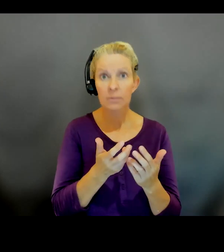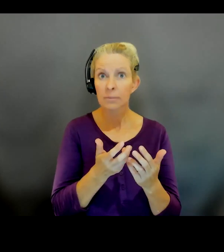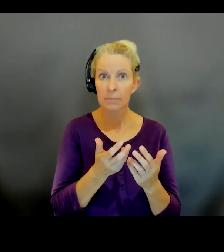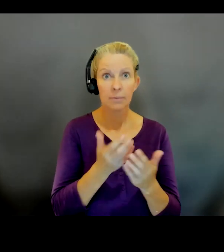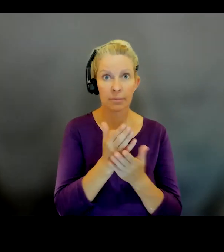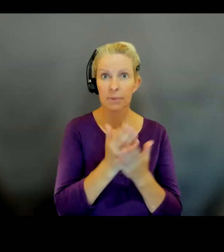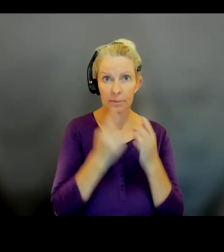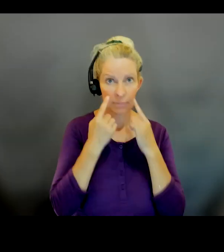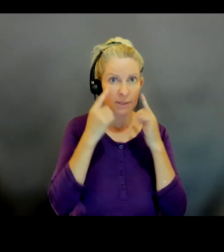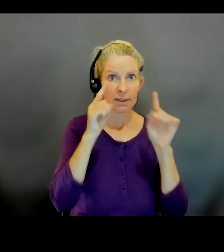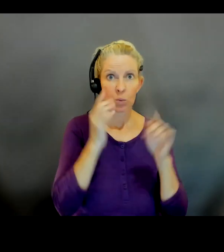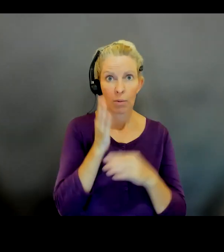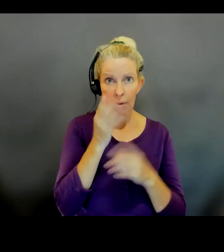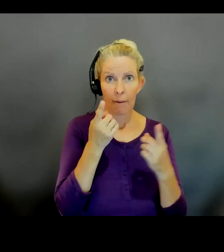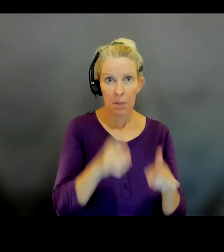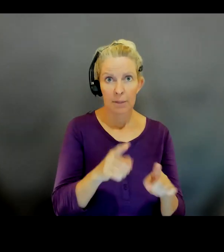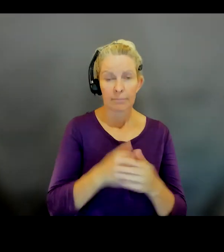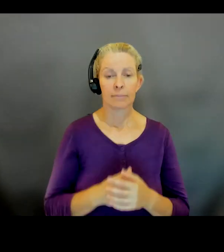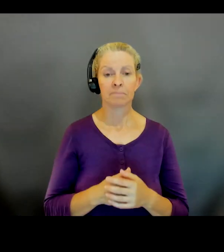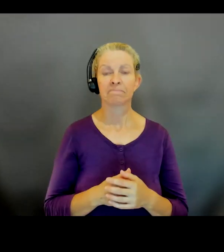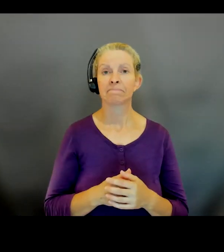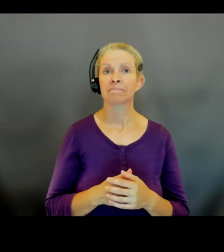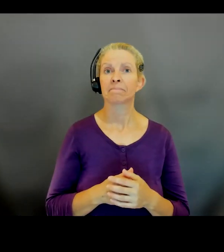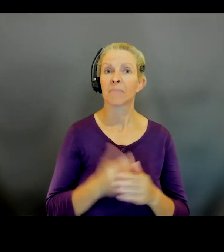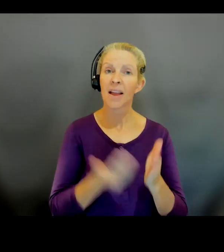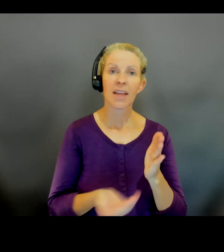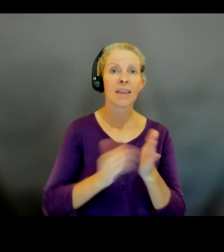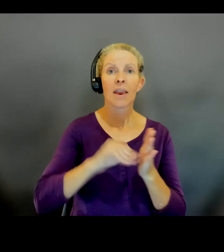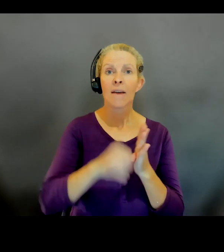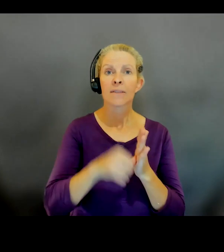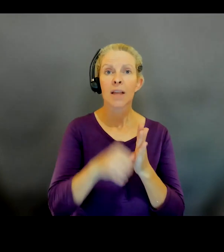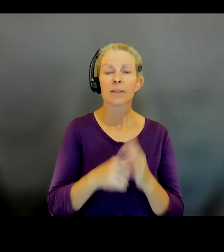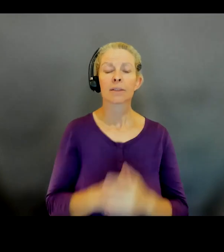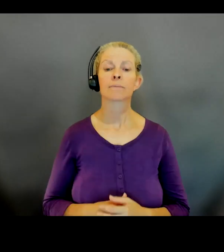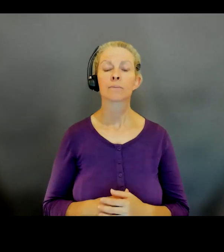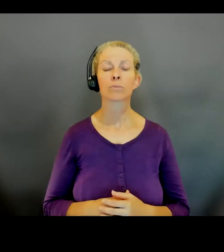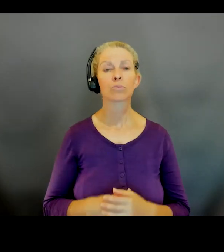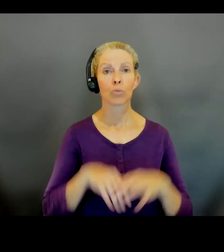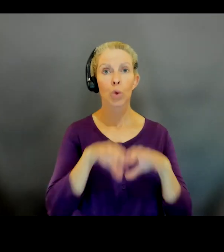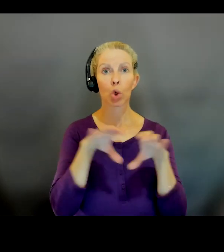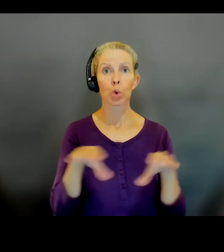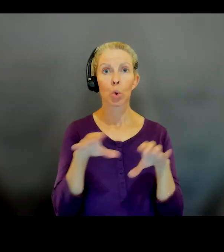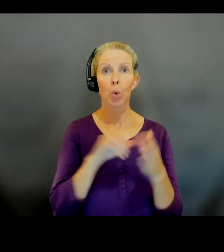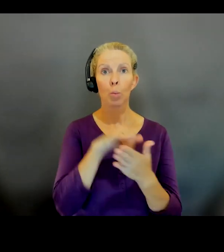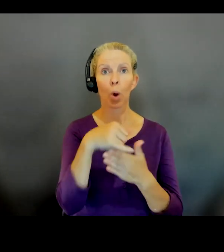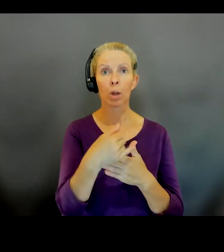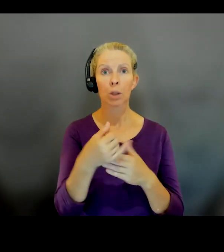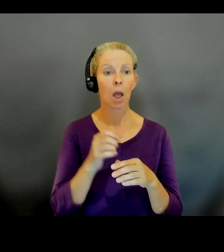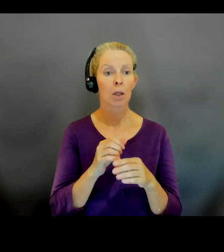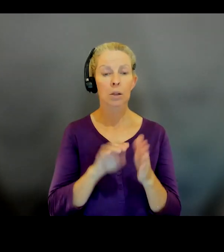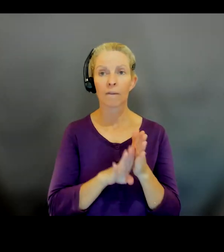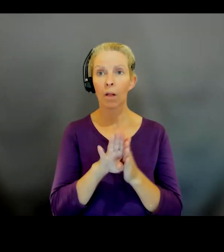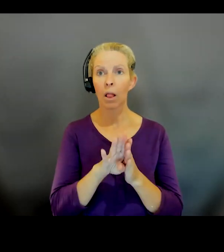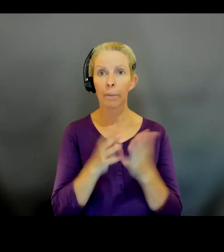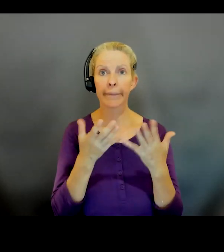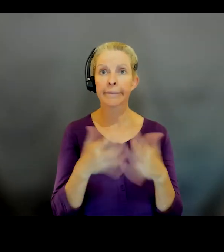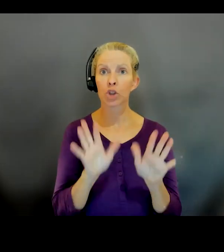as once published, it's done. It needs constant refinement because technology changes, and your